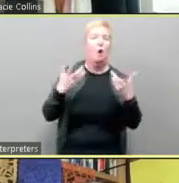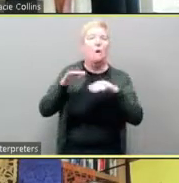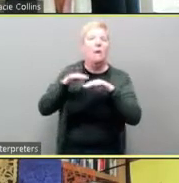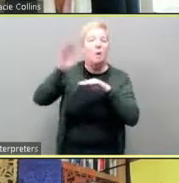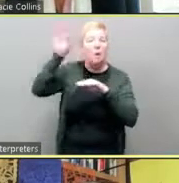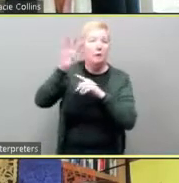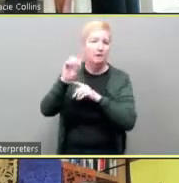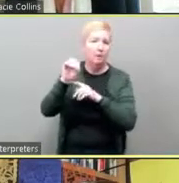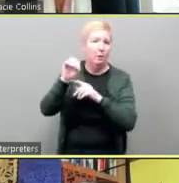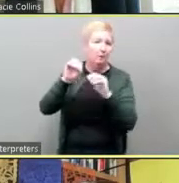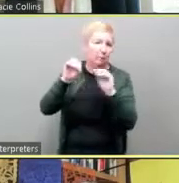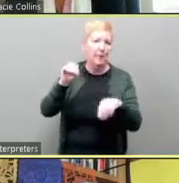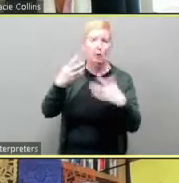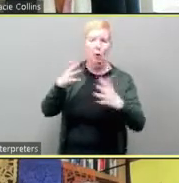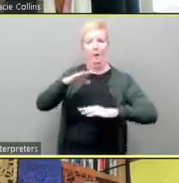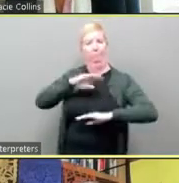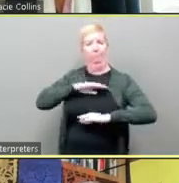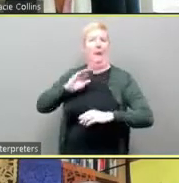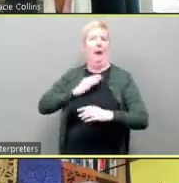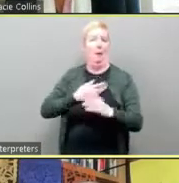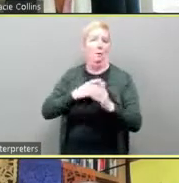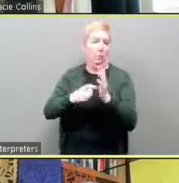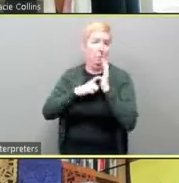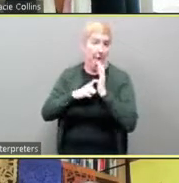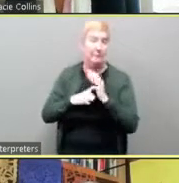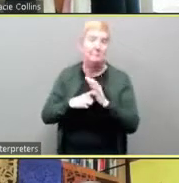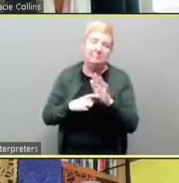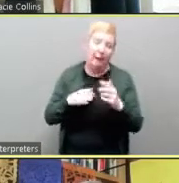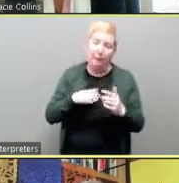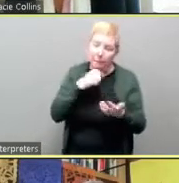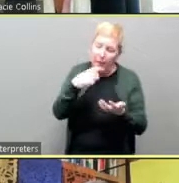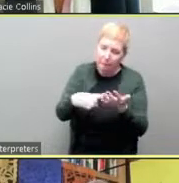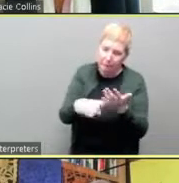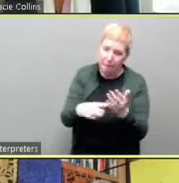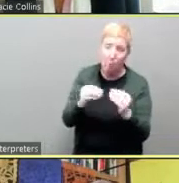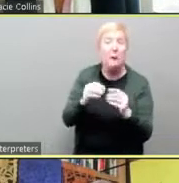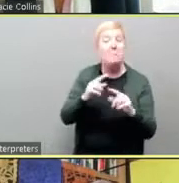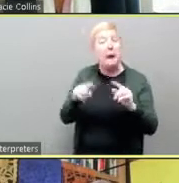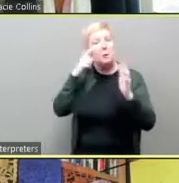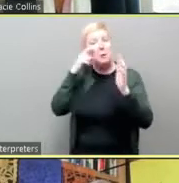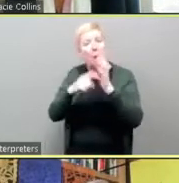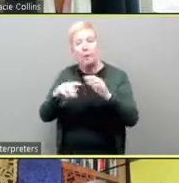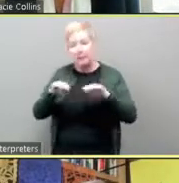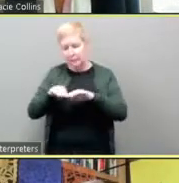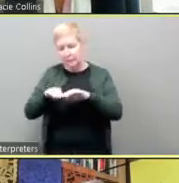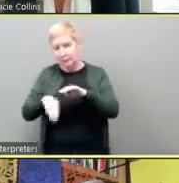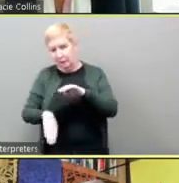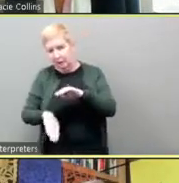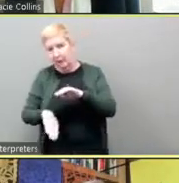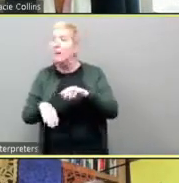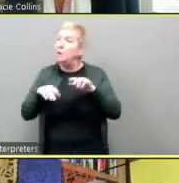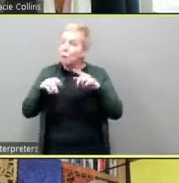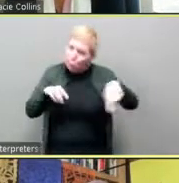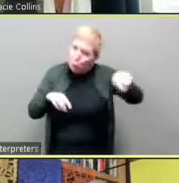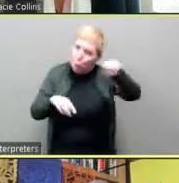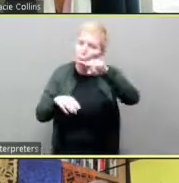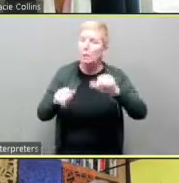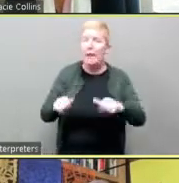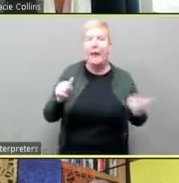much more. It is sort of a notice though, particularly the counties who are lower. You do have a chance to catch up to you. H is poised and ready